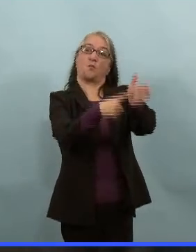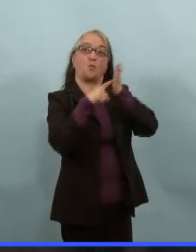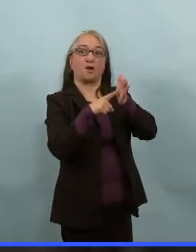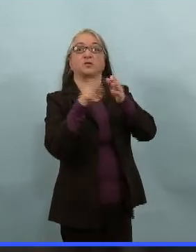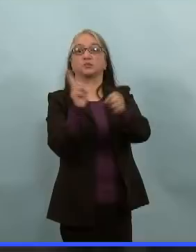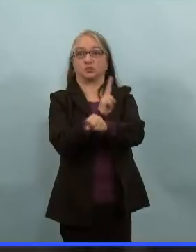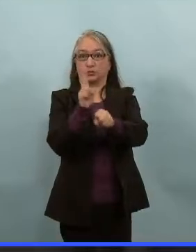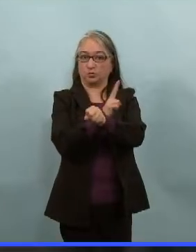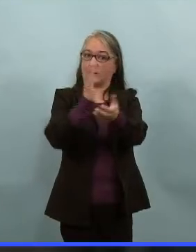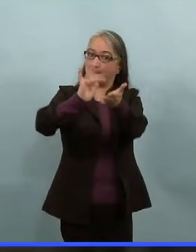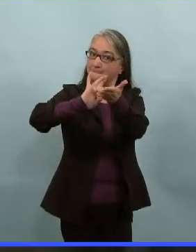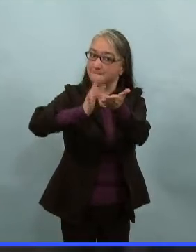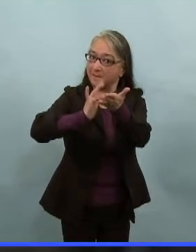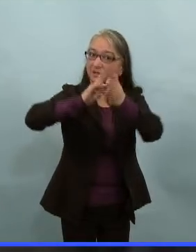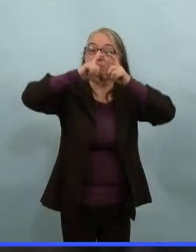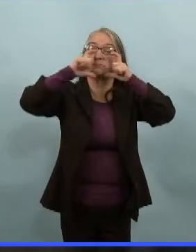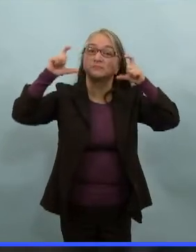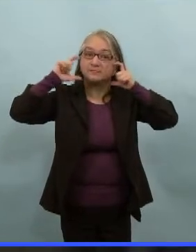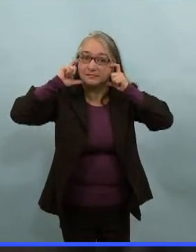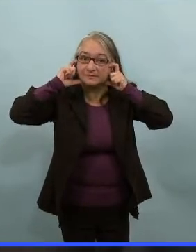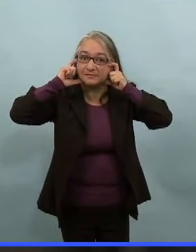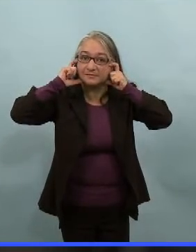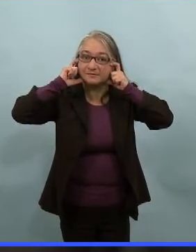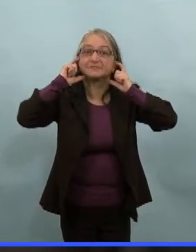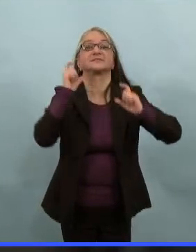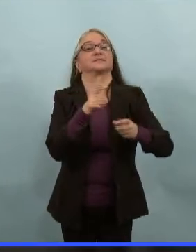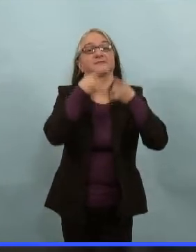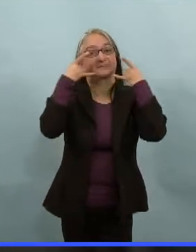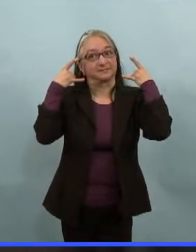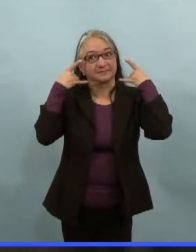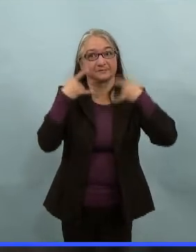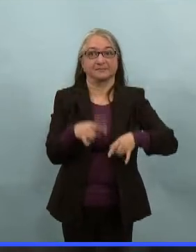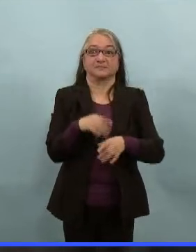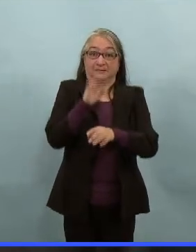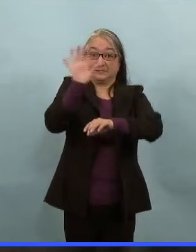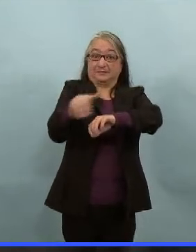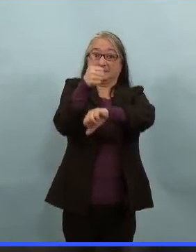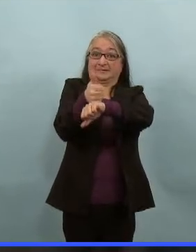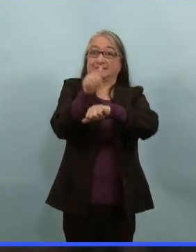and and you know those those things are in place now the risk is never zero don't get us don't get